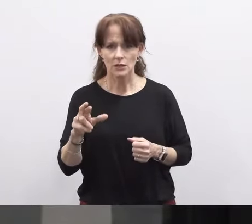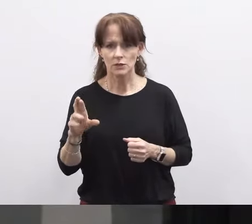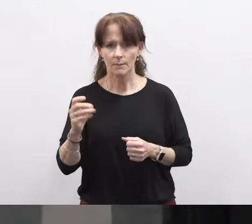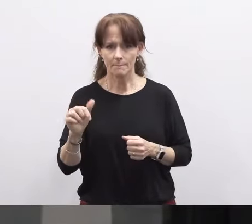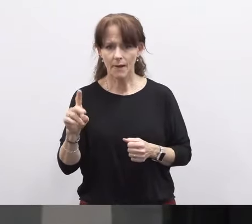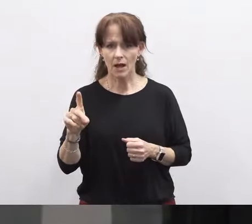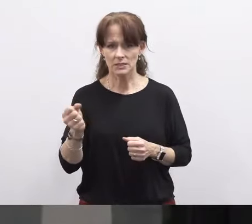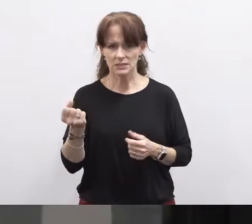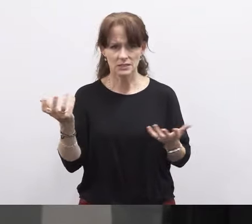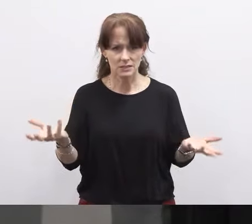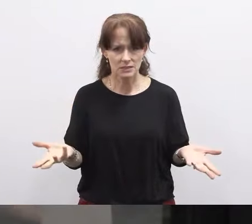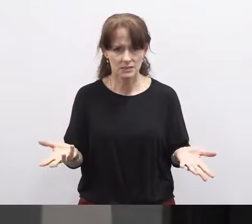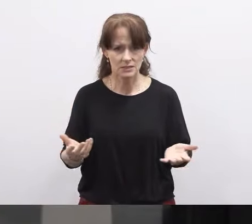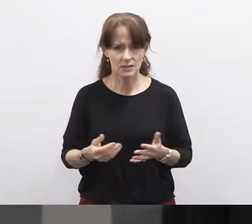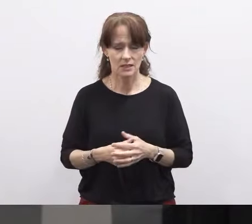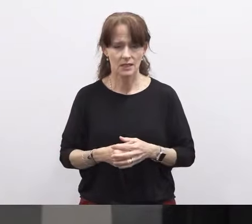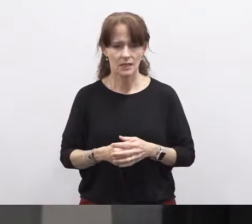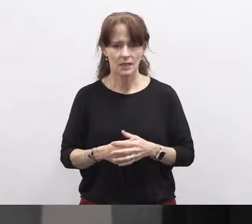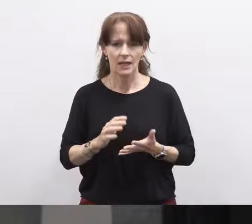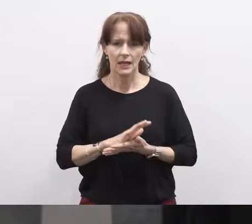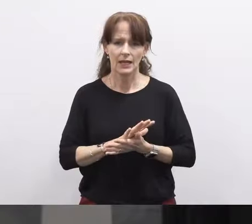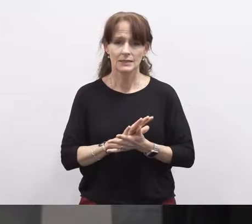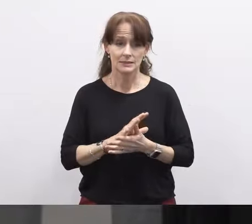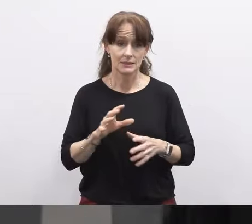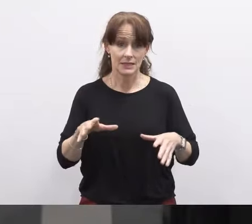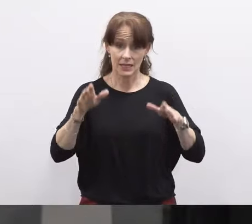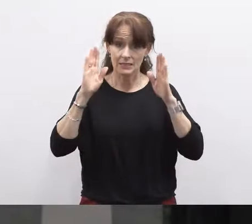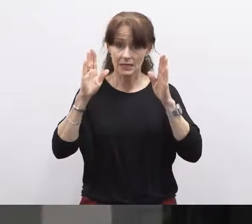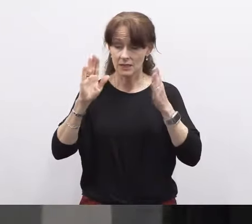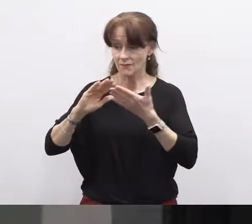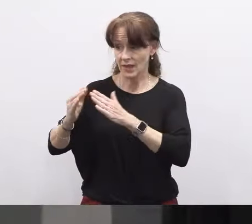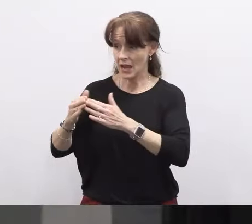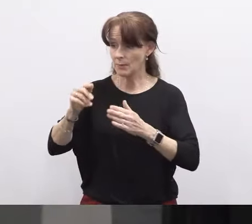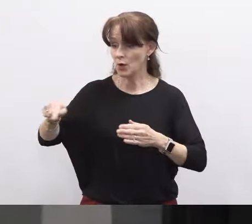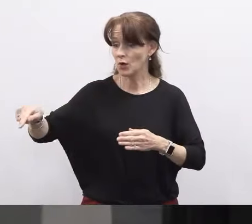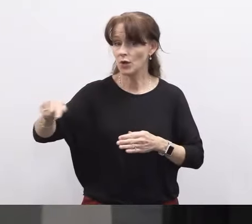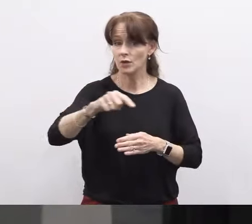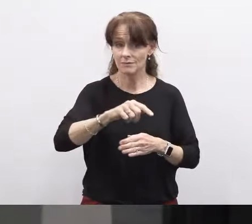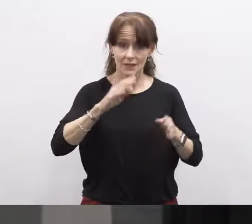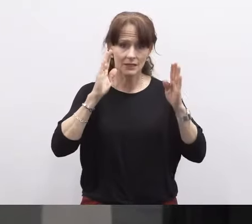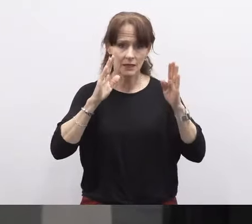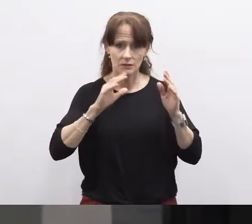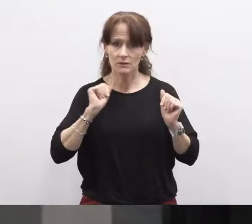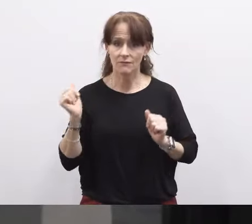So it's getting the attention of the neighborhoods, it's getting the attention of everybody.